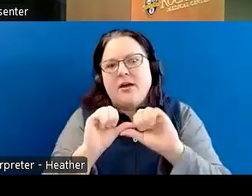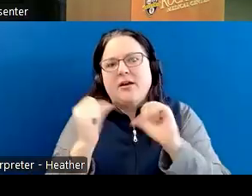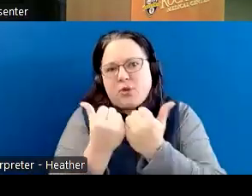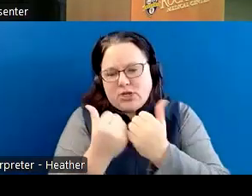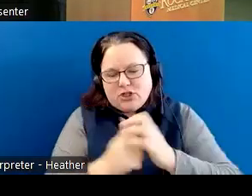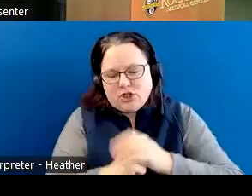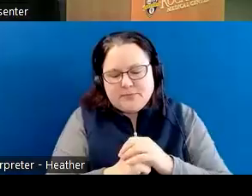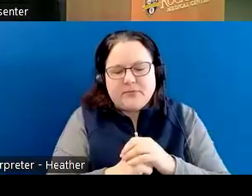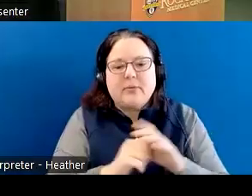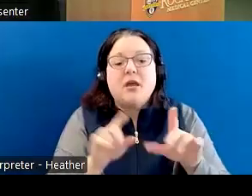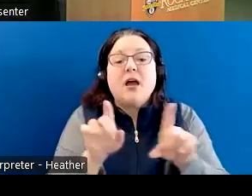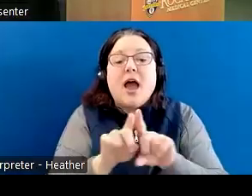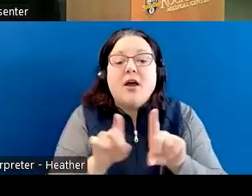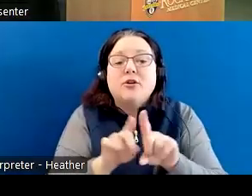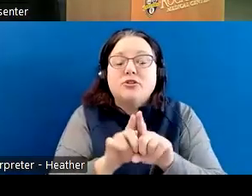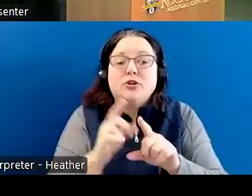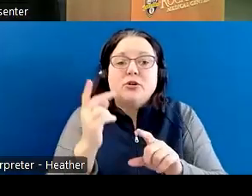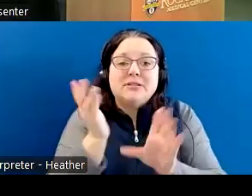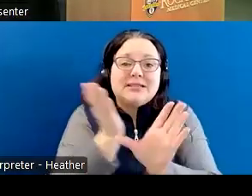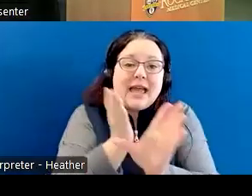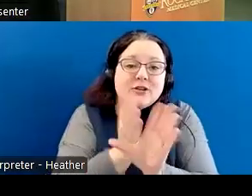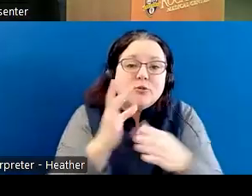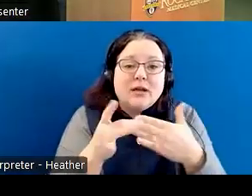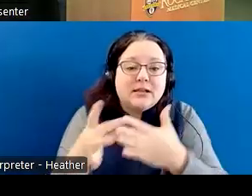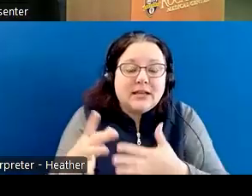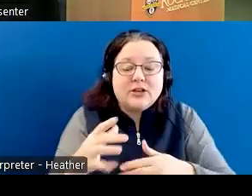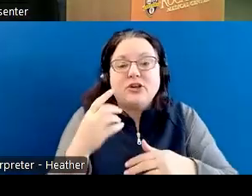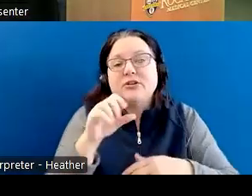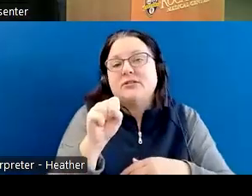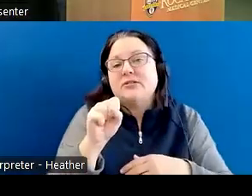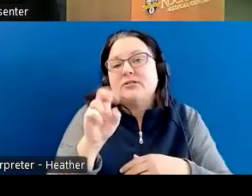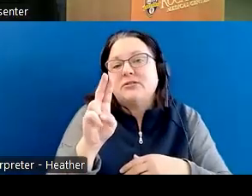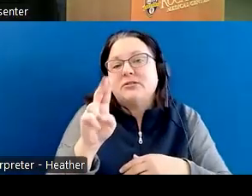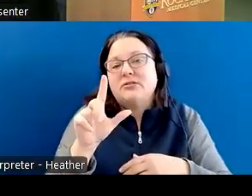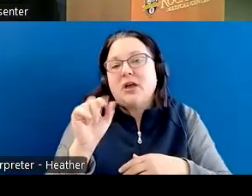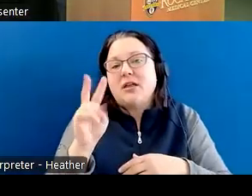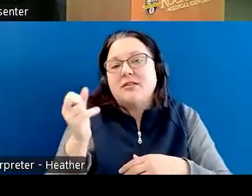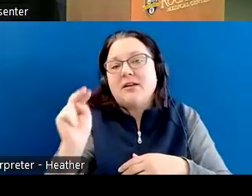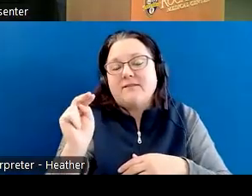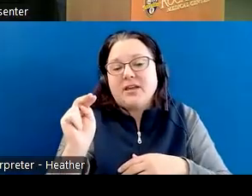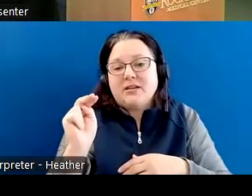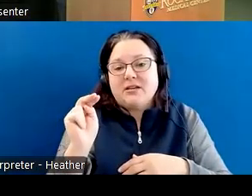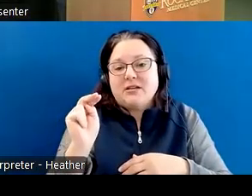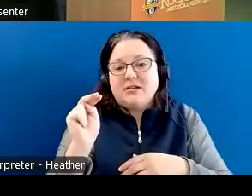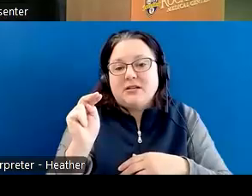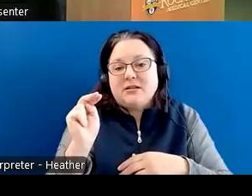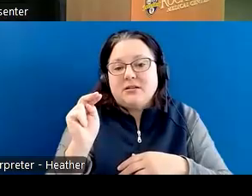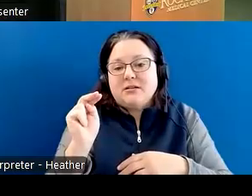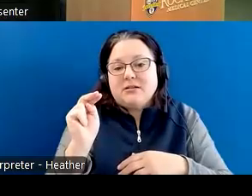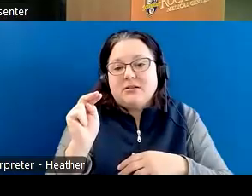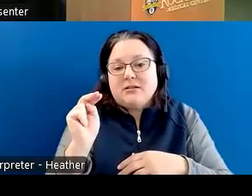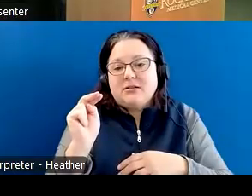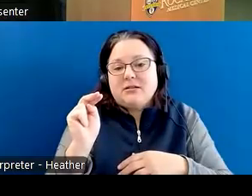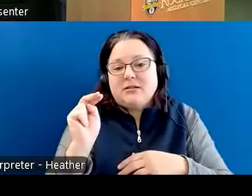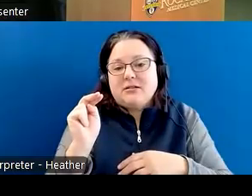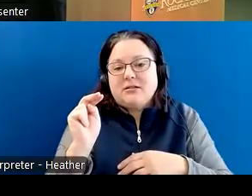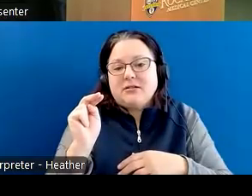20th century psychiatric leaders such as Harry Stack Sullivan who excuse me combat stigma and